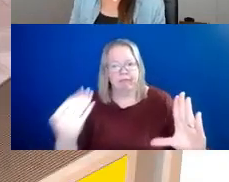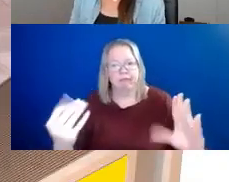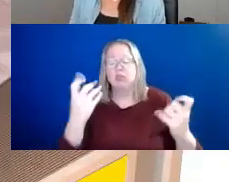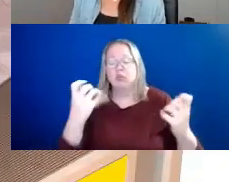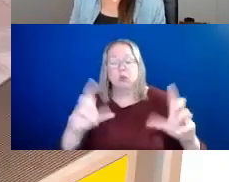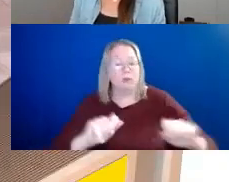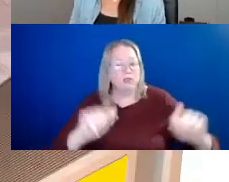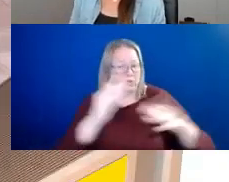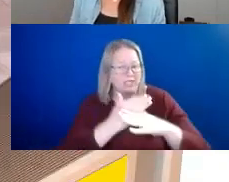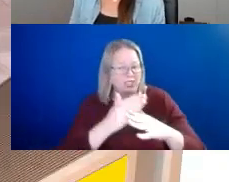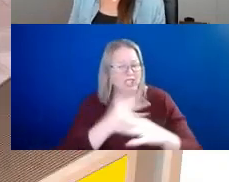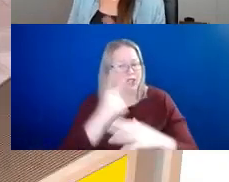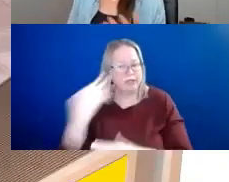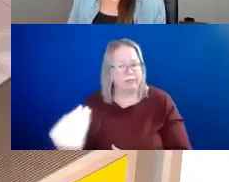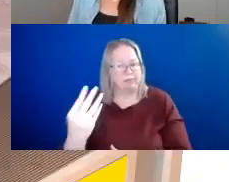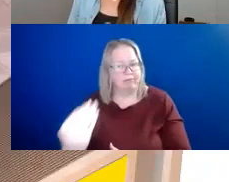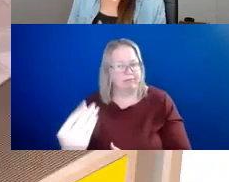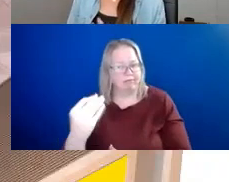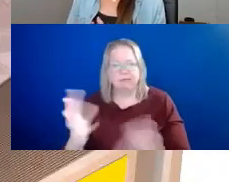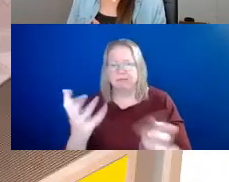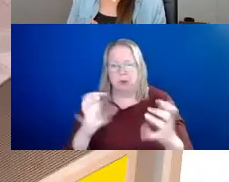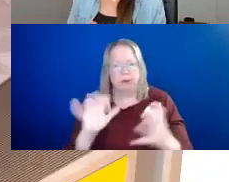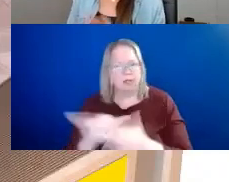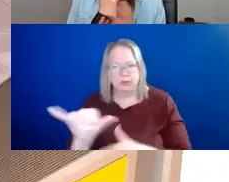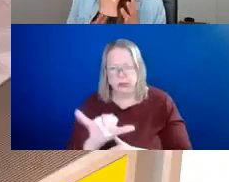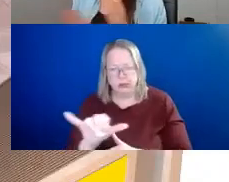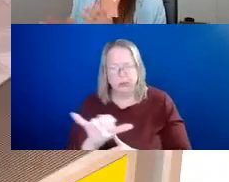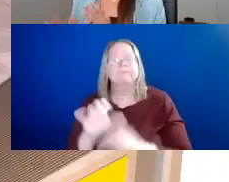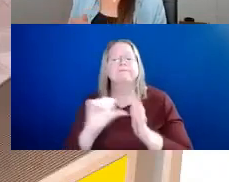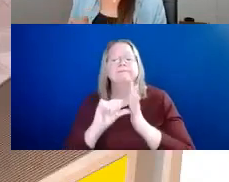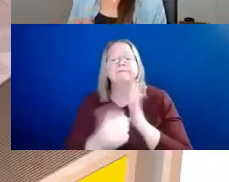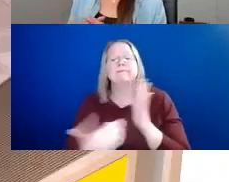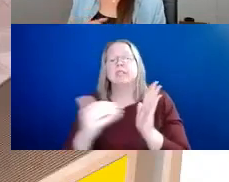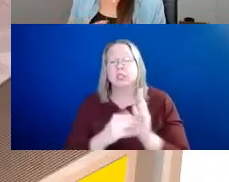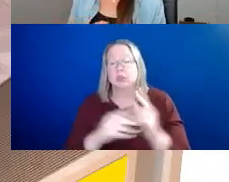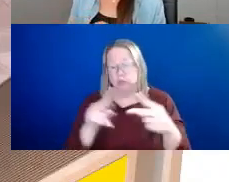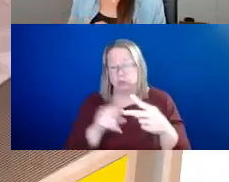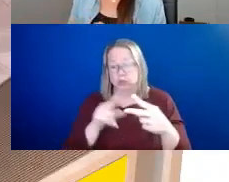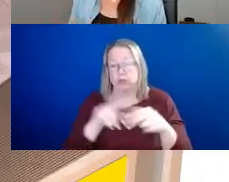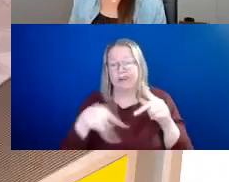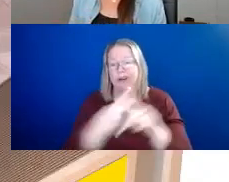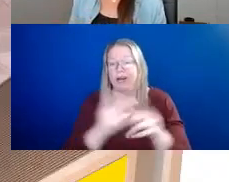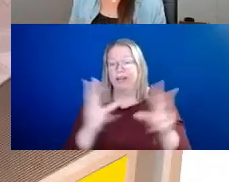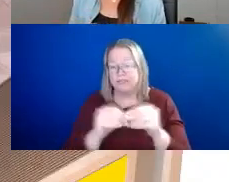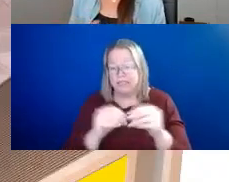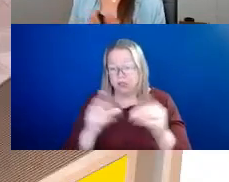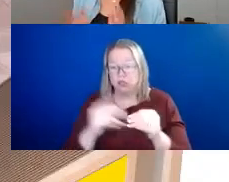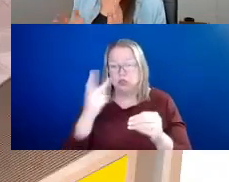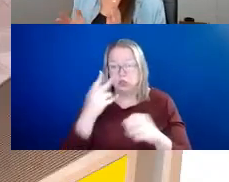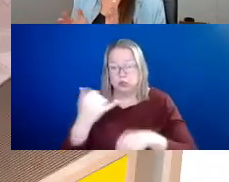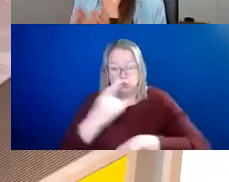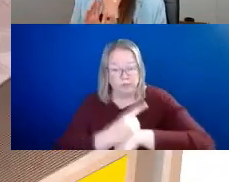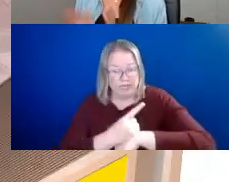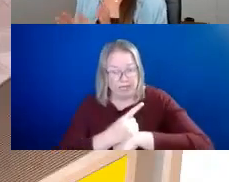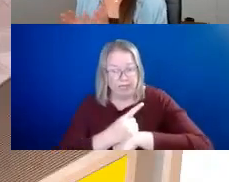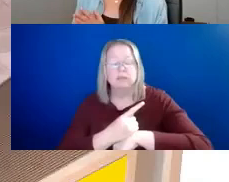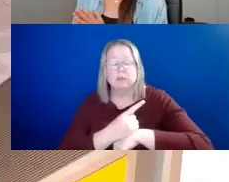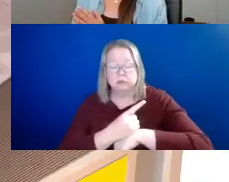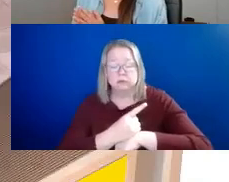Just to reiterate , there is a two different types 12:56:36 of sessions we saw today 12:56:39 within the live setting.